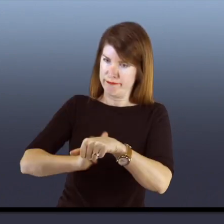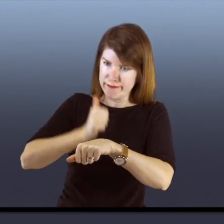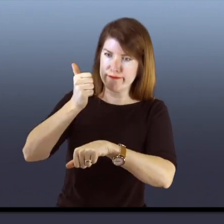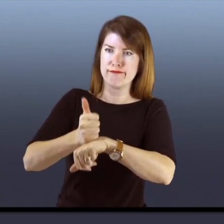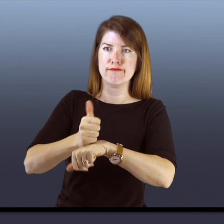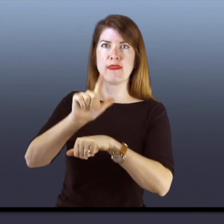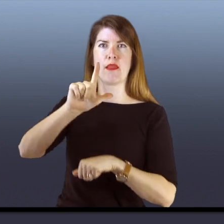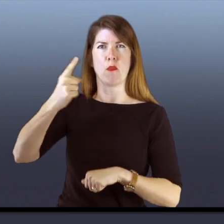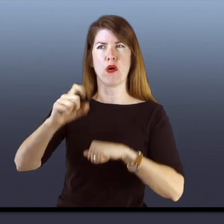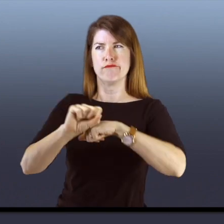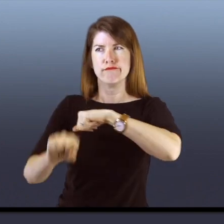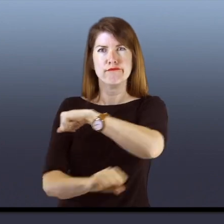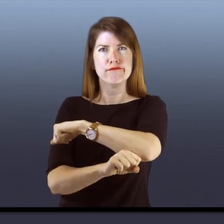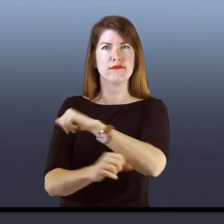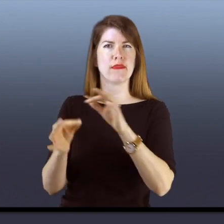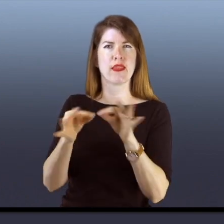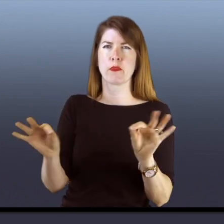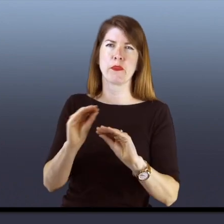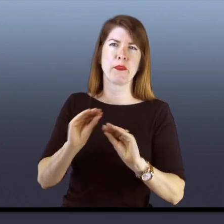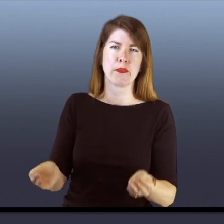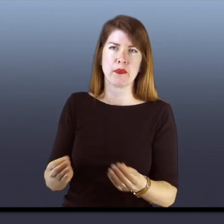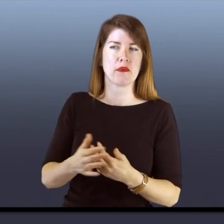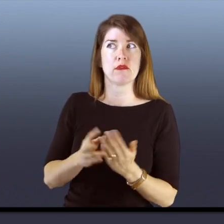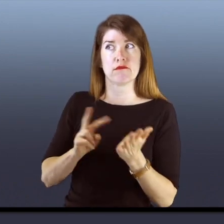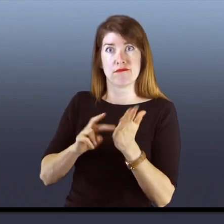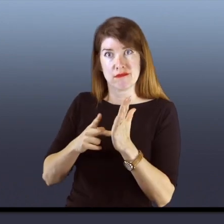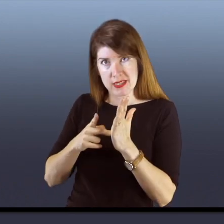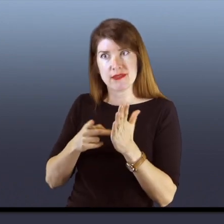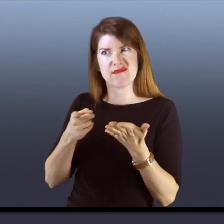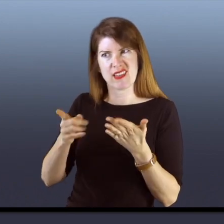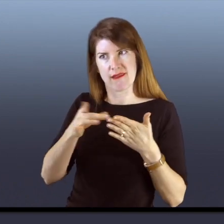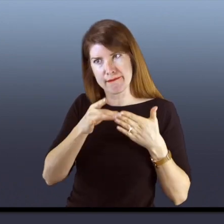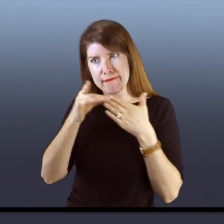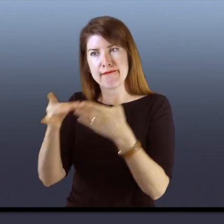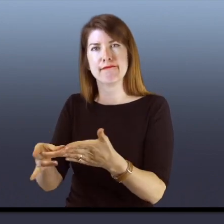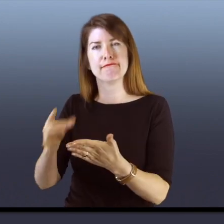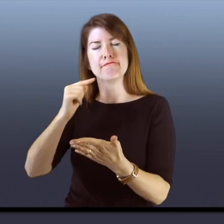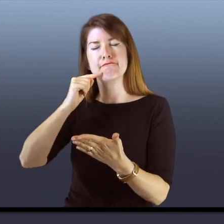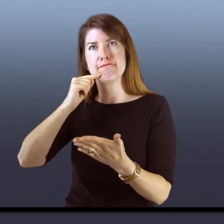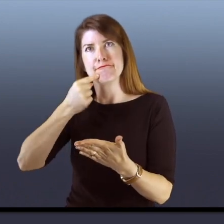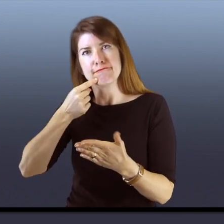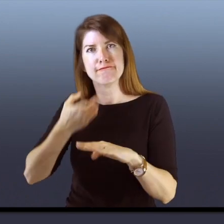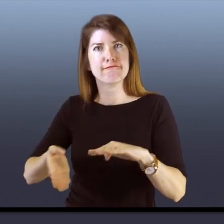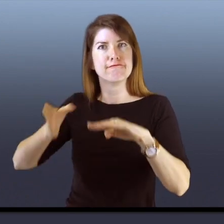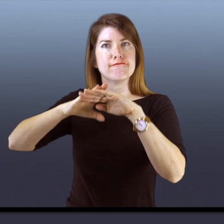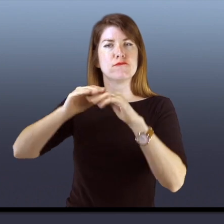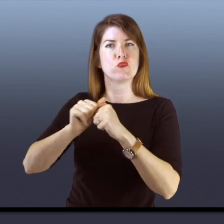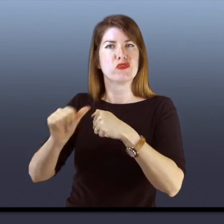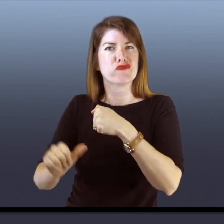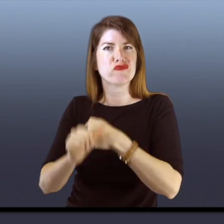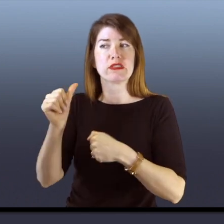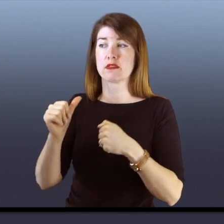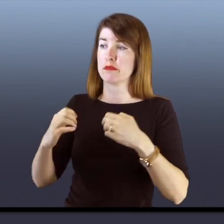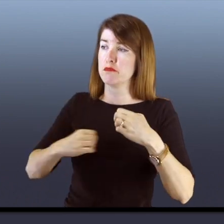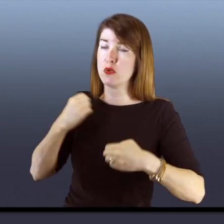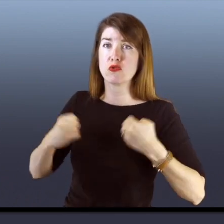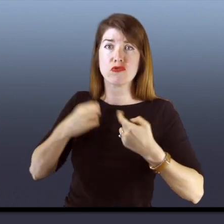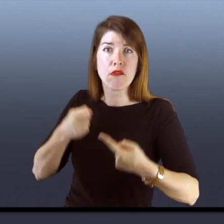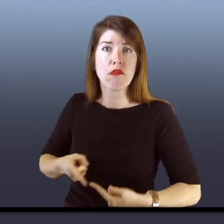which also can cause a significant increase of risk of emotional difficulties or mental health illness later on in adulthood.